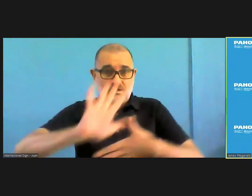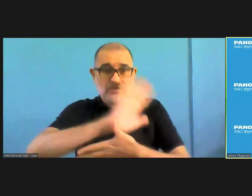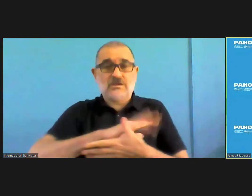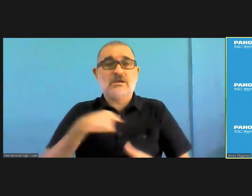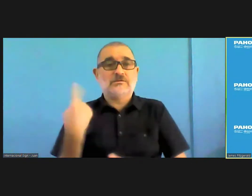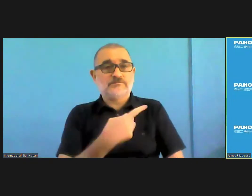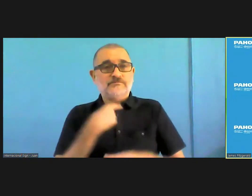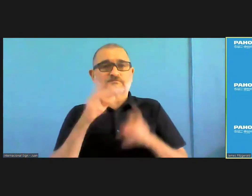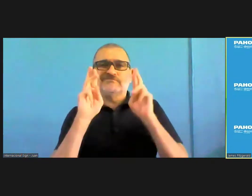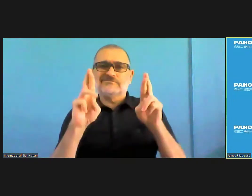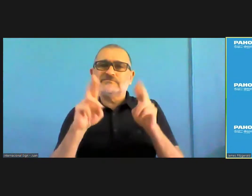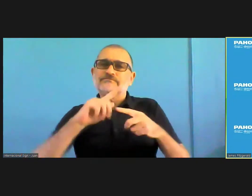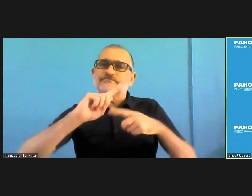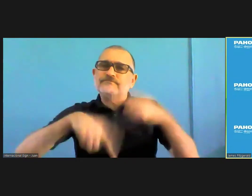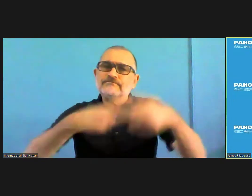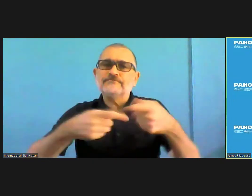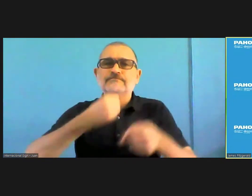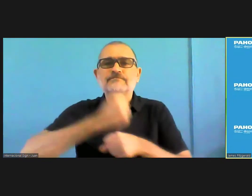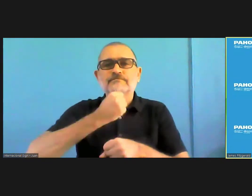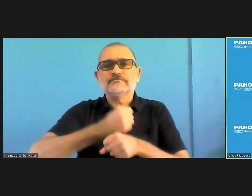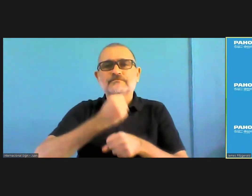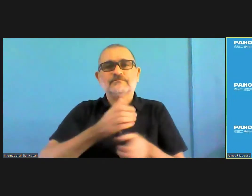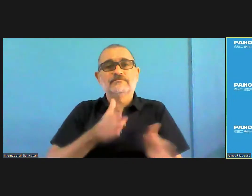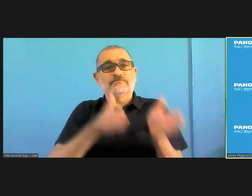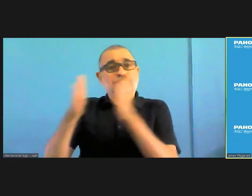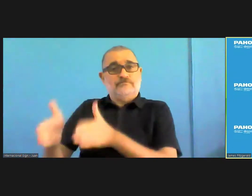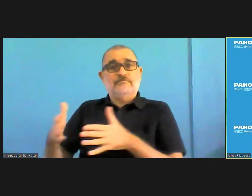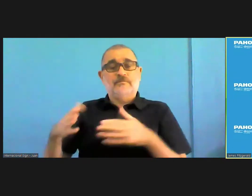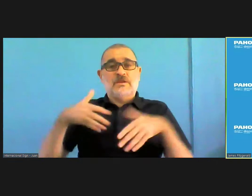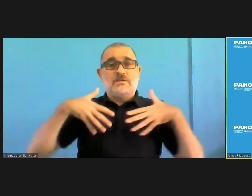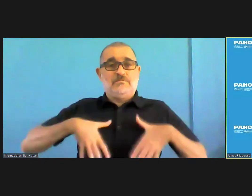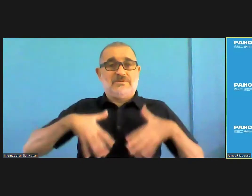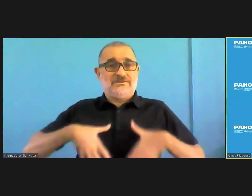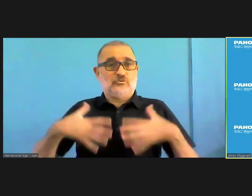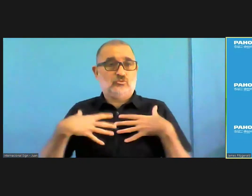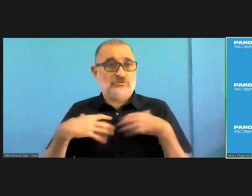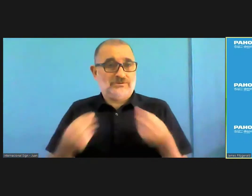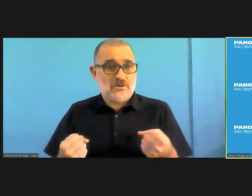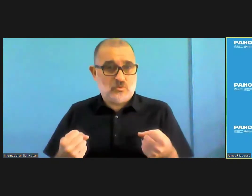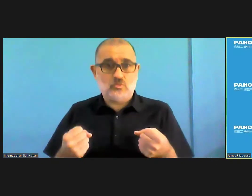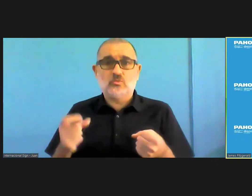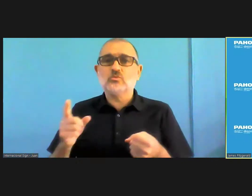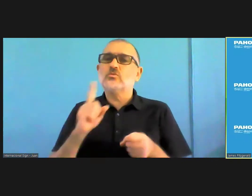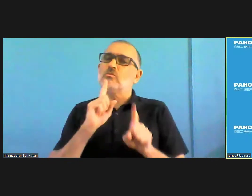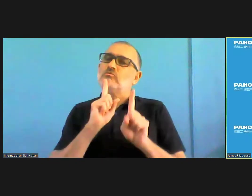committee of PAHO, on building resilience in health systems and thereafter the PAHO directing Council this year, and